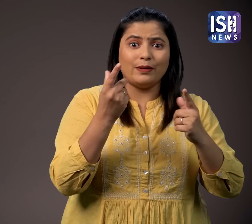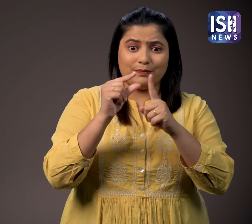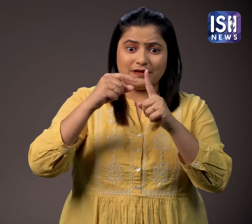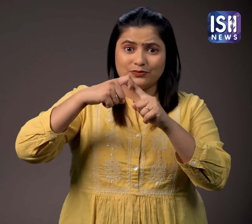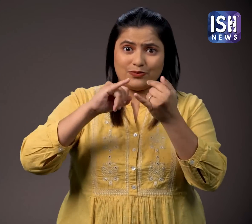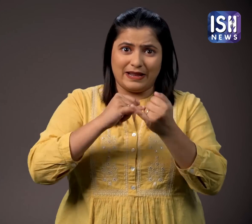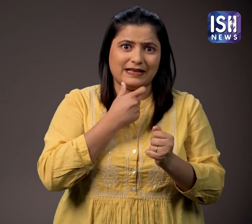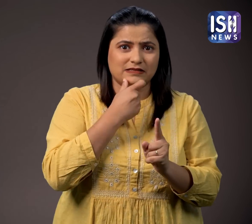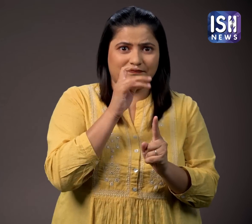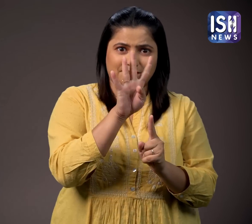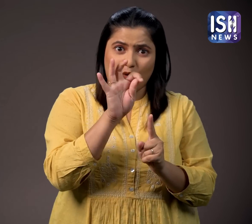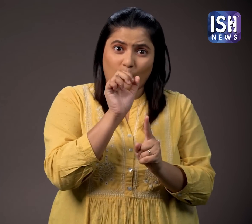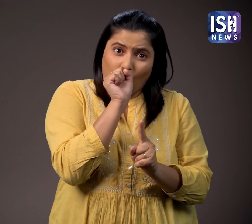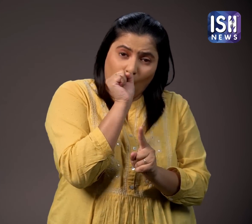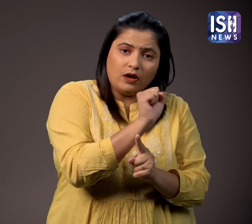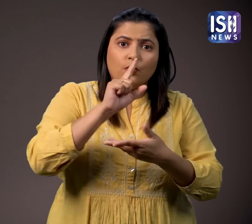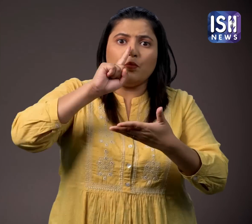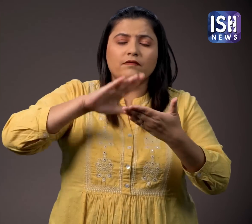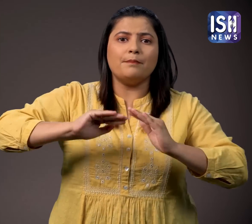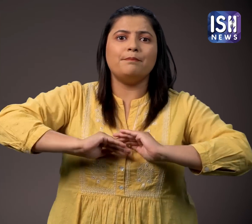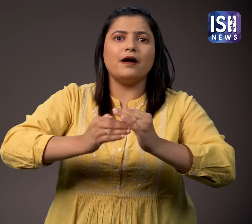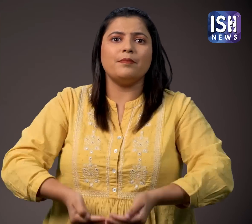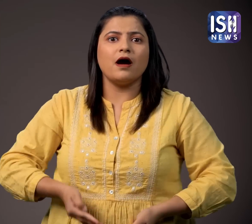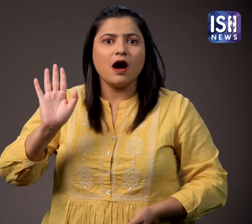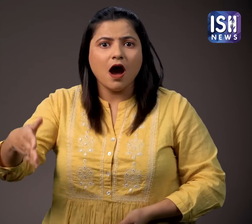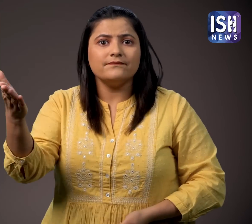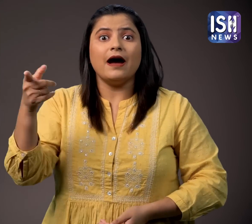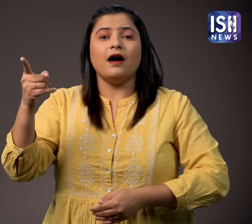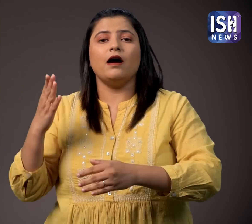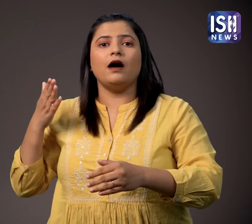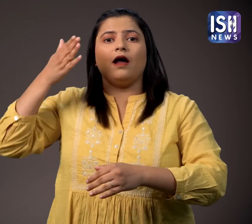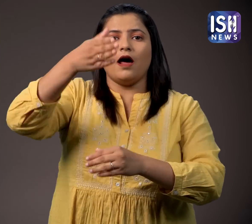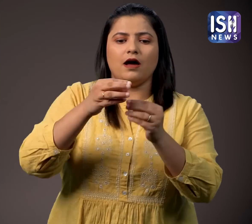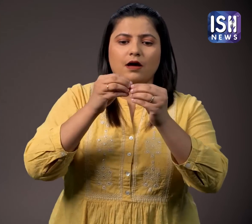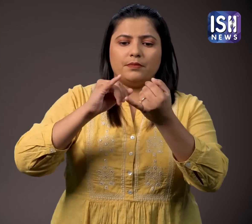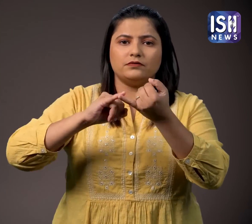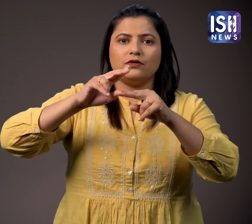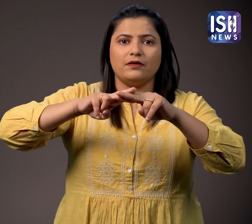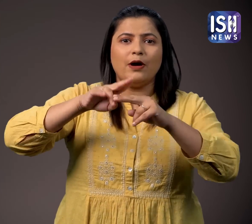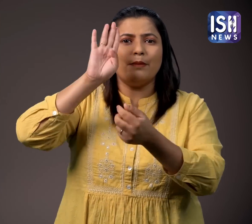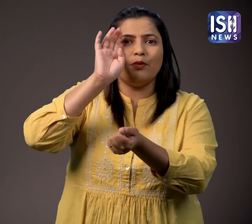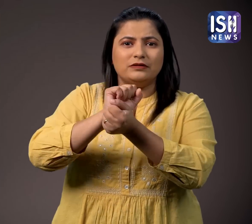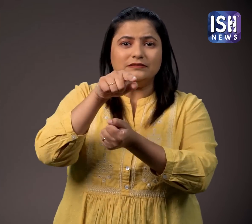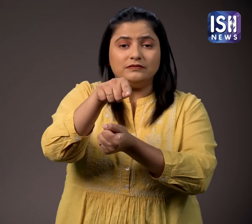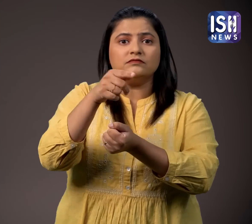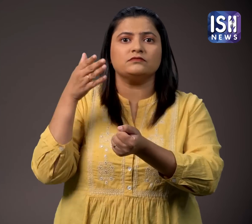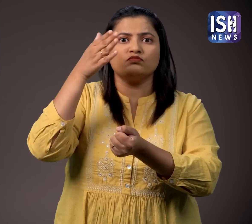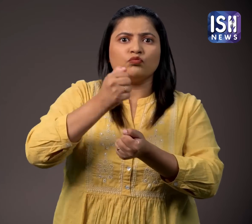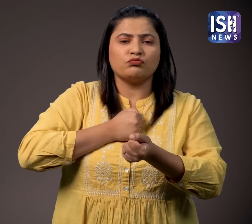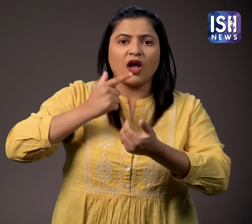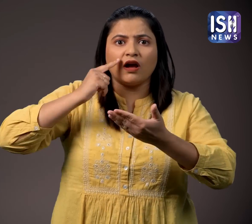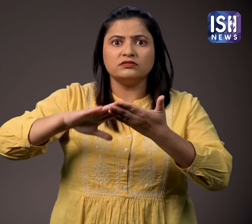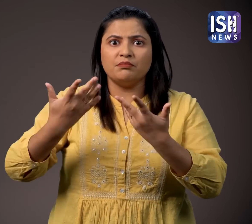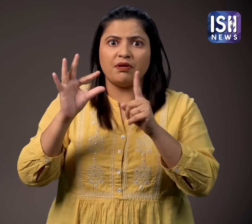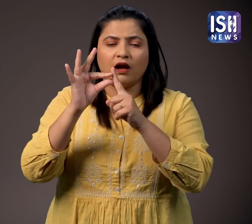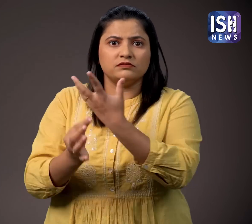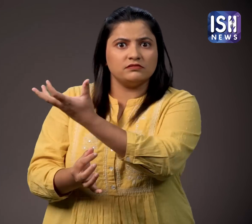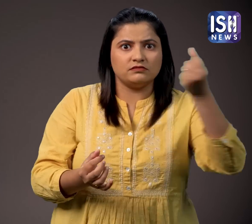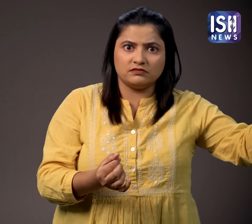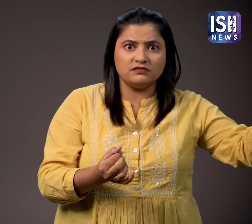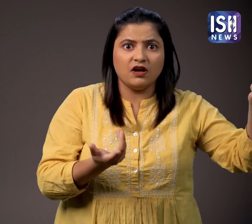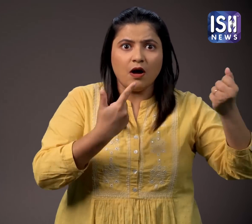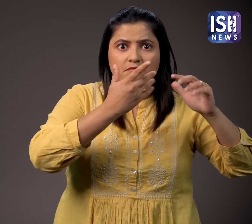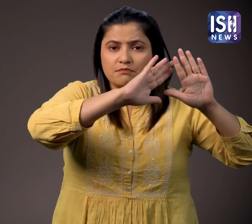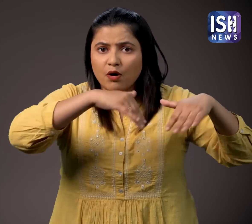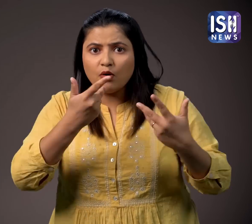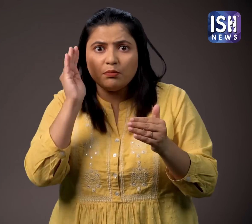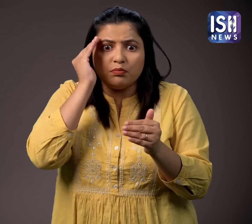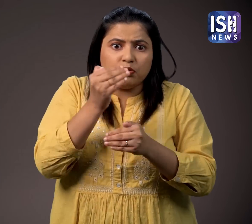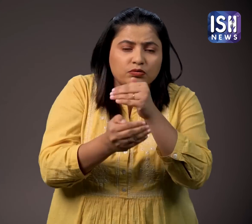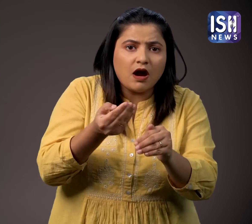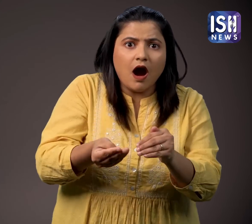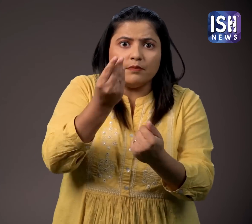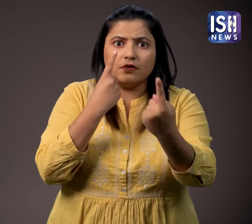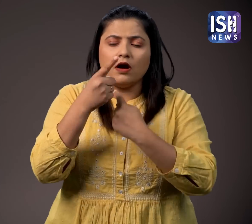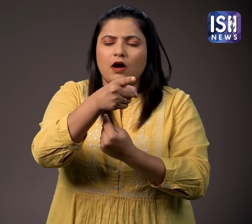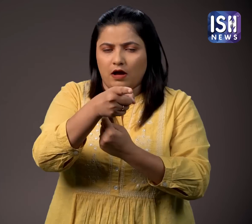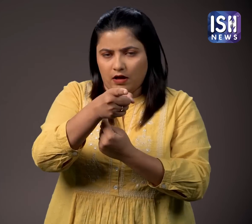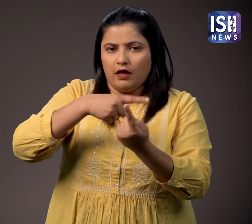40 year old Singh's pregnant wife recently met BSF officers in Firozpur and asked what they were doing to bring her husband back?